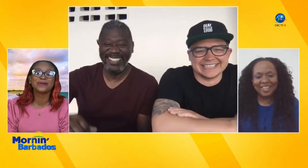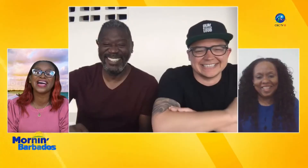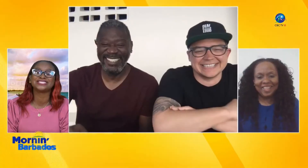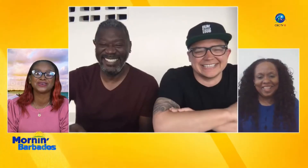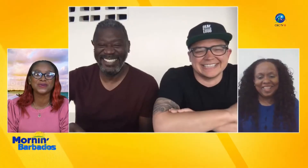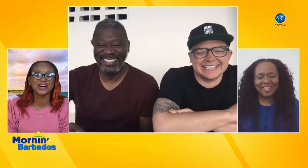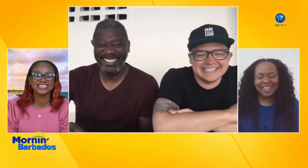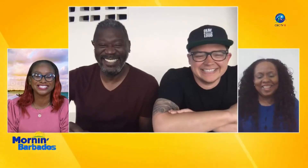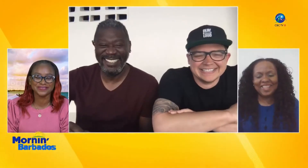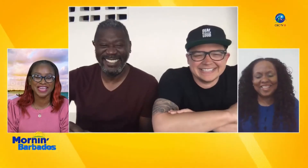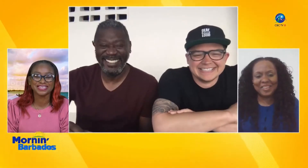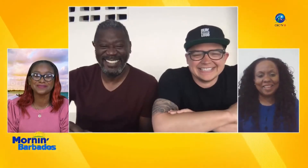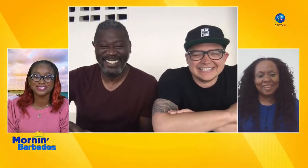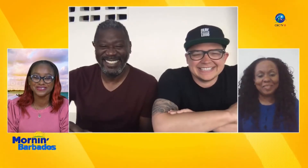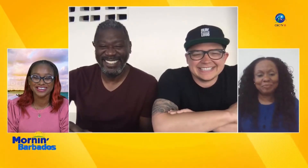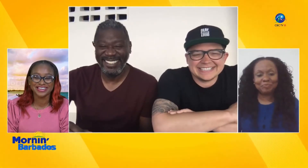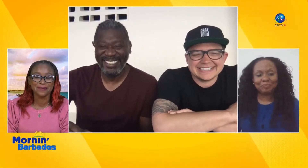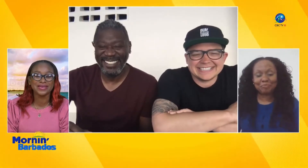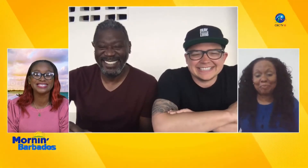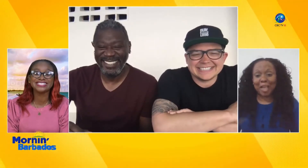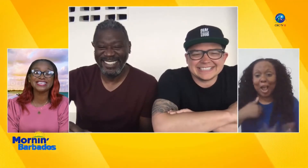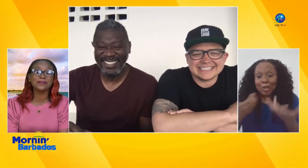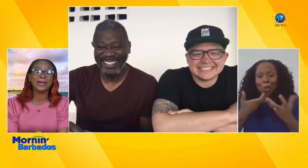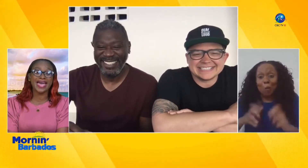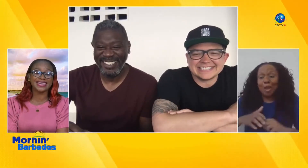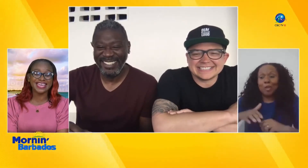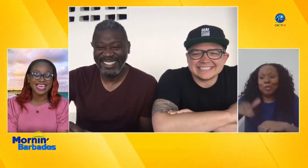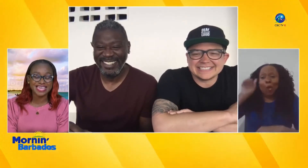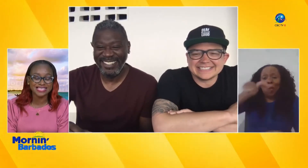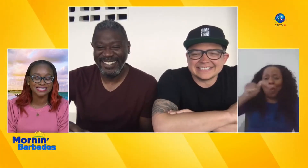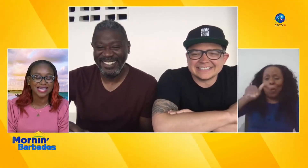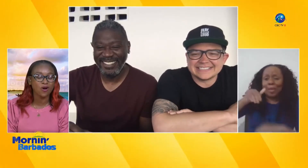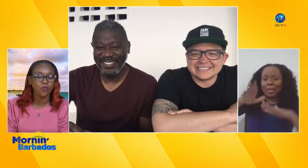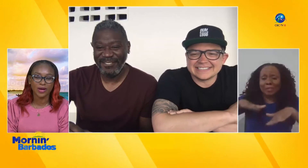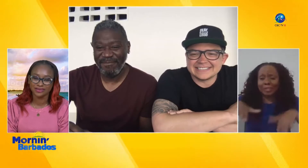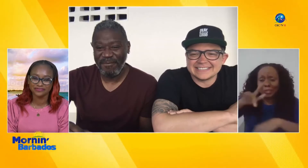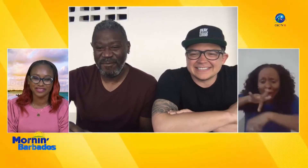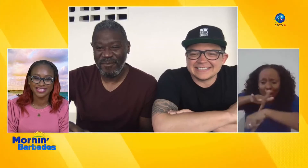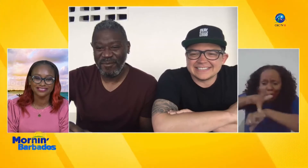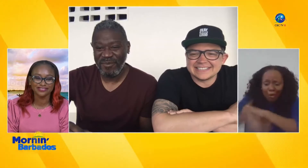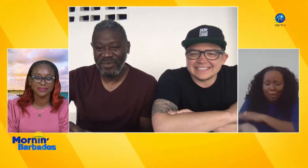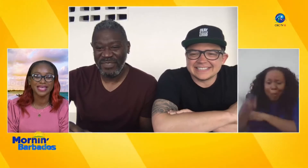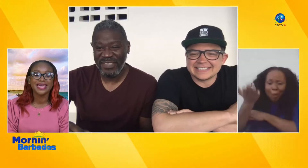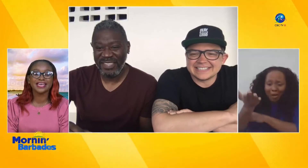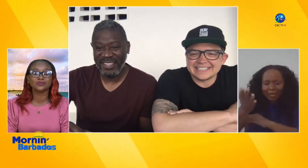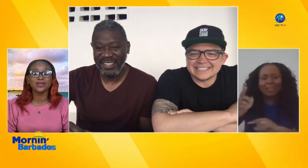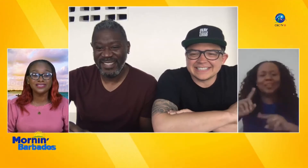well i don't want you to wake them too early but steel pan is a wonderful instrument it's one of